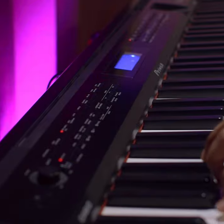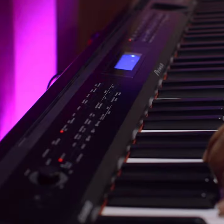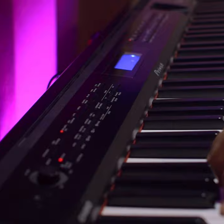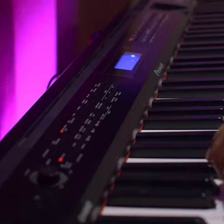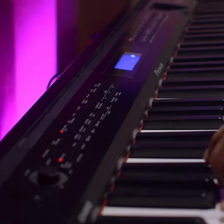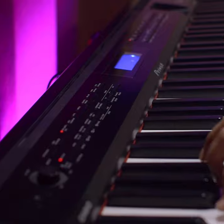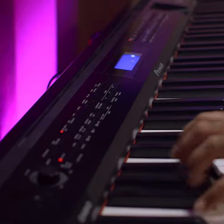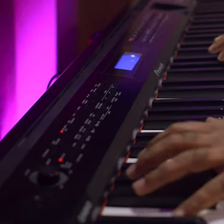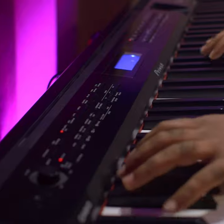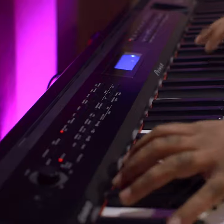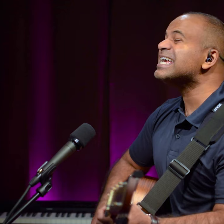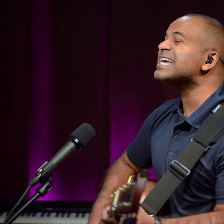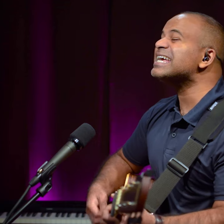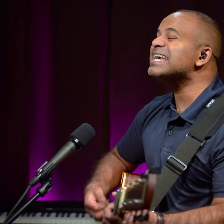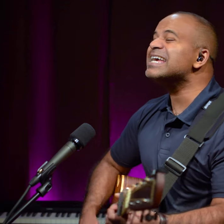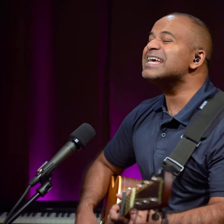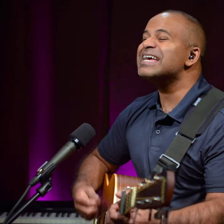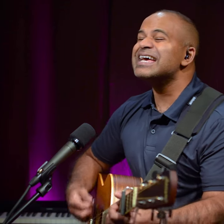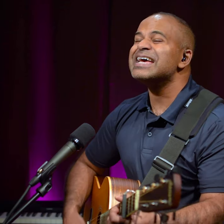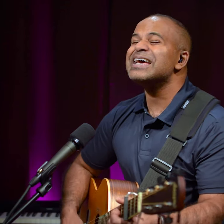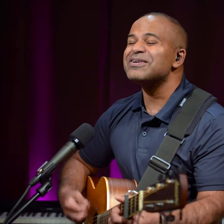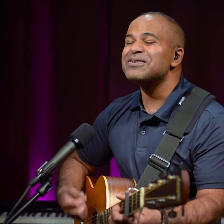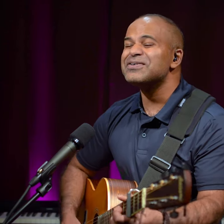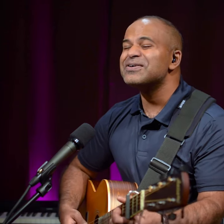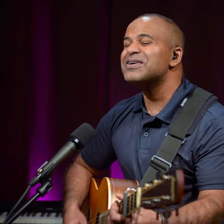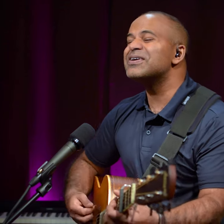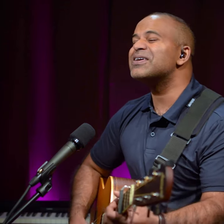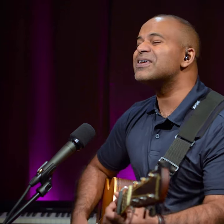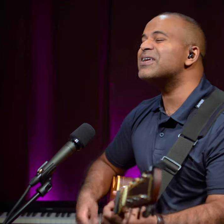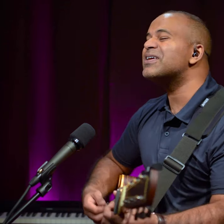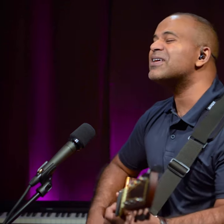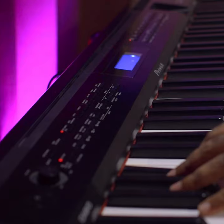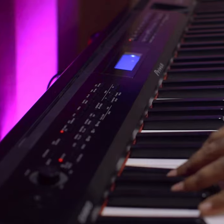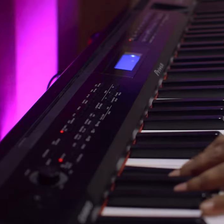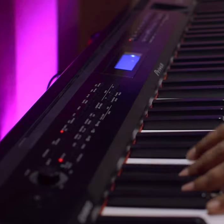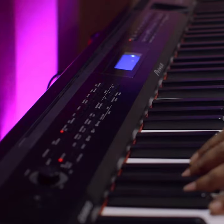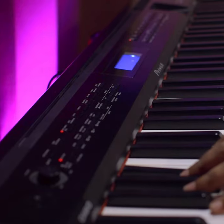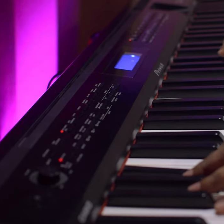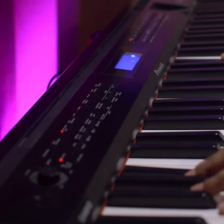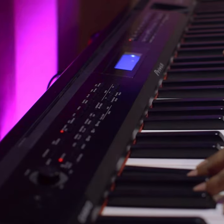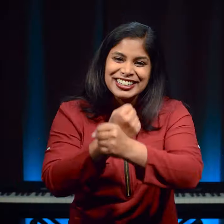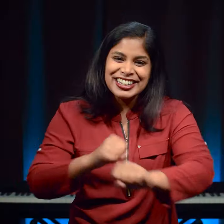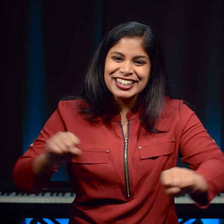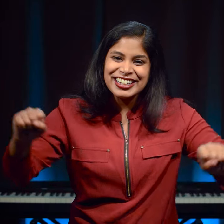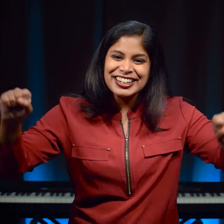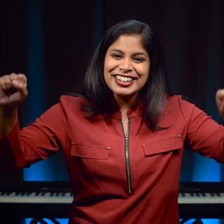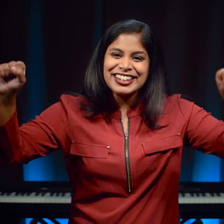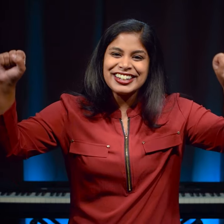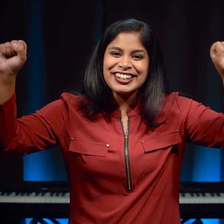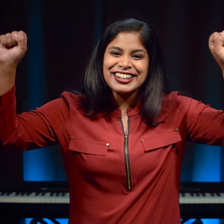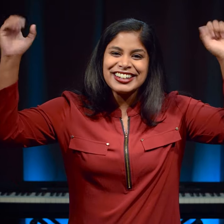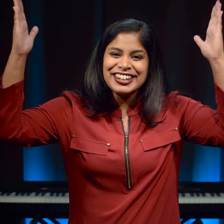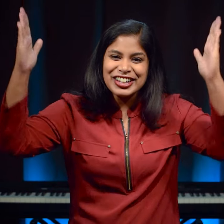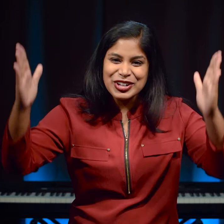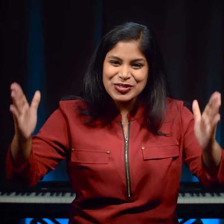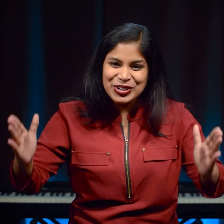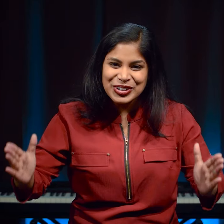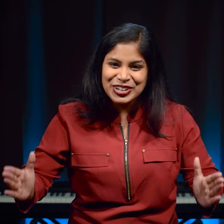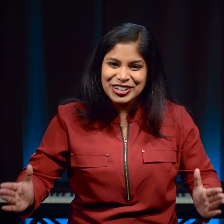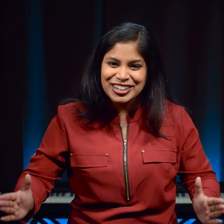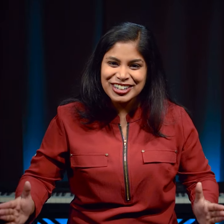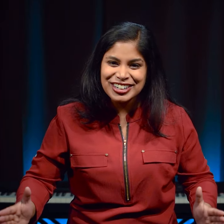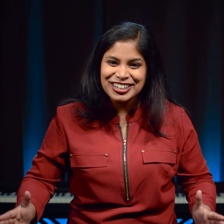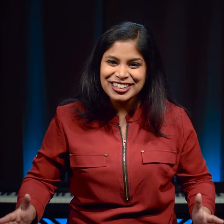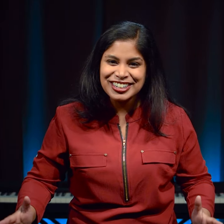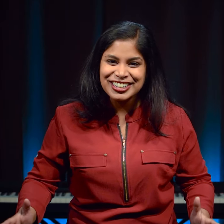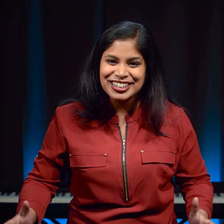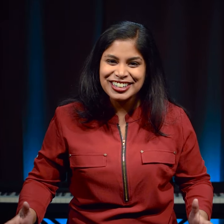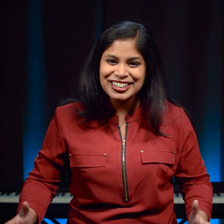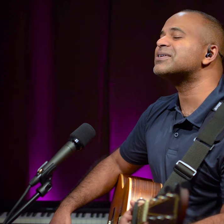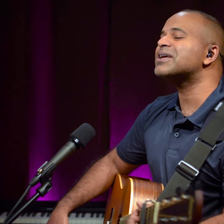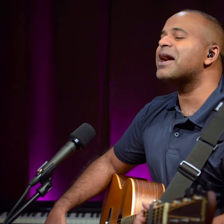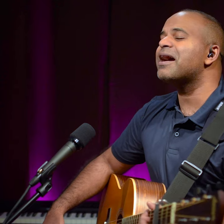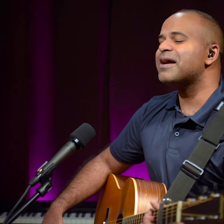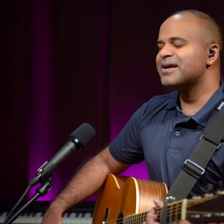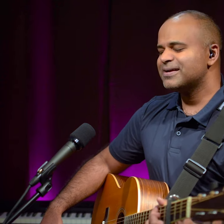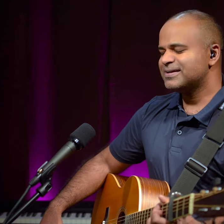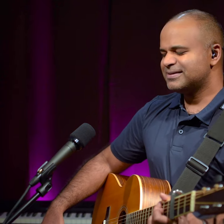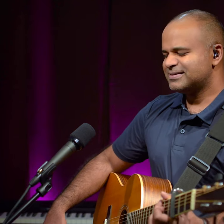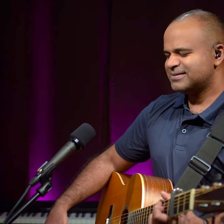Our Deliverer!